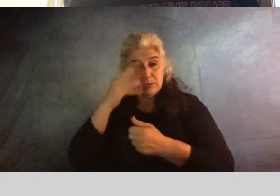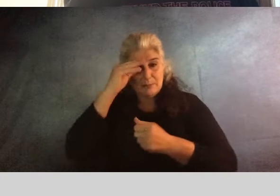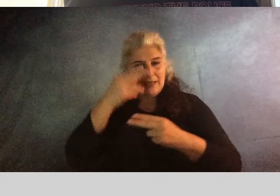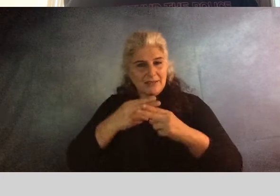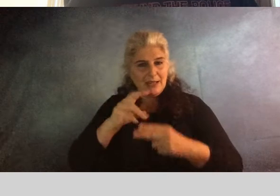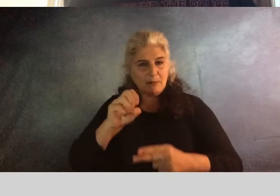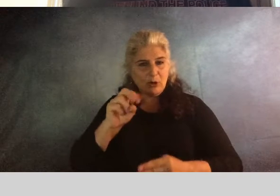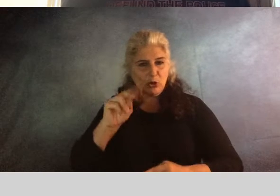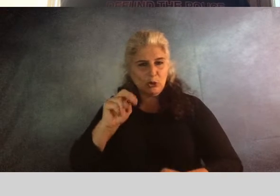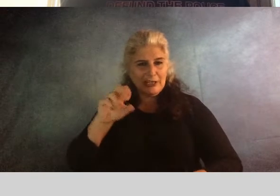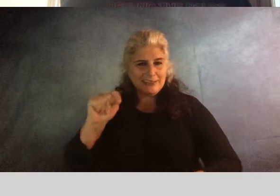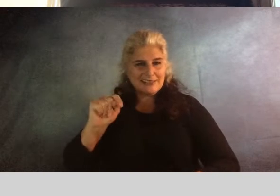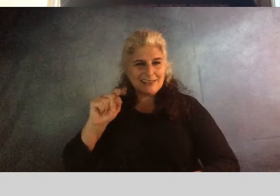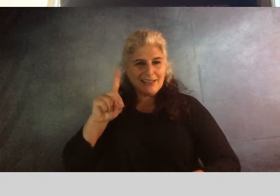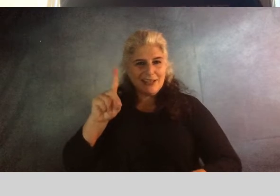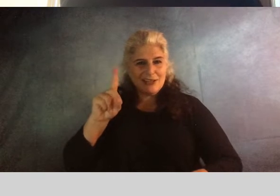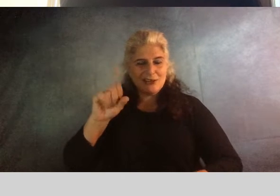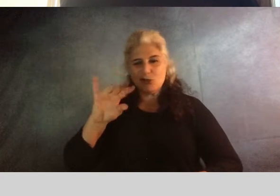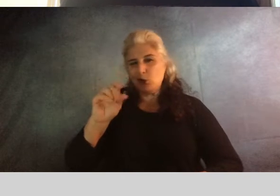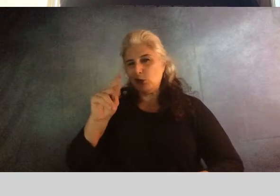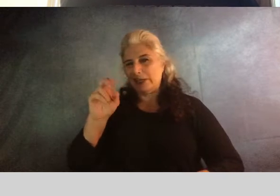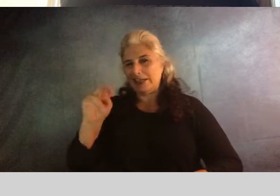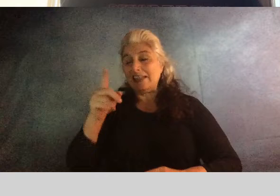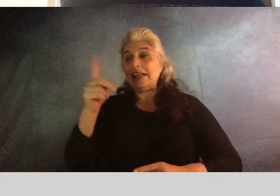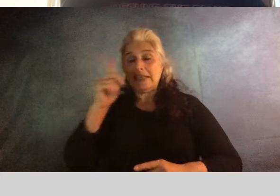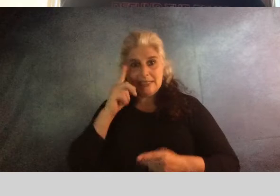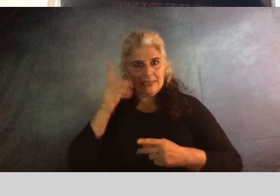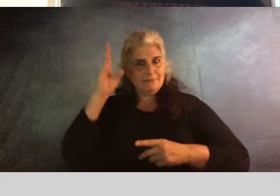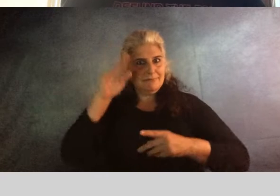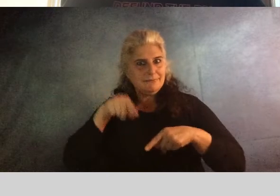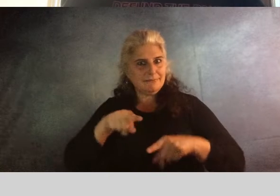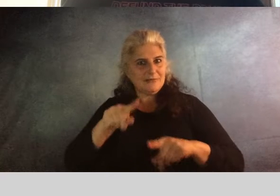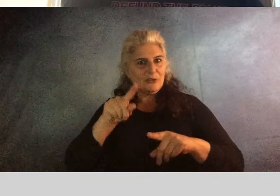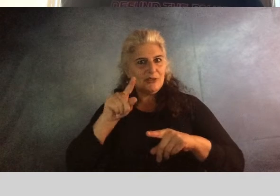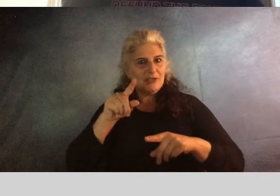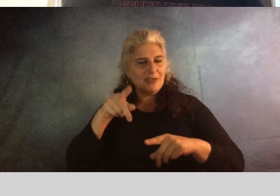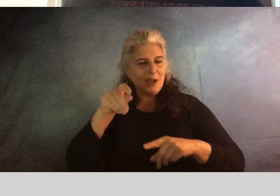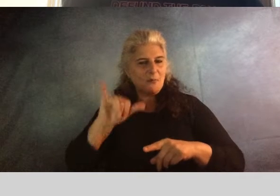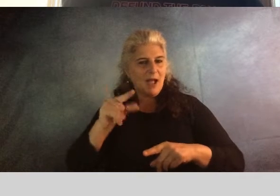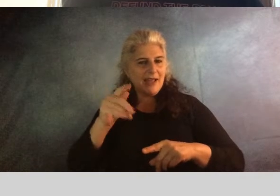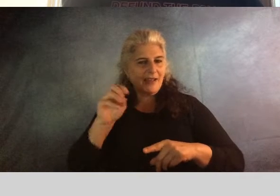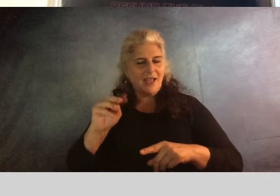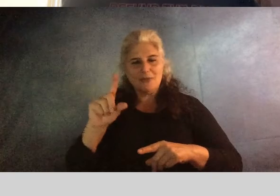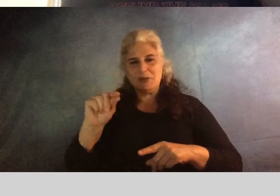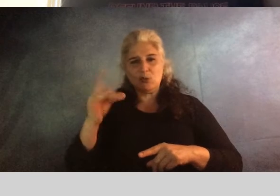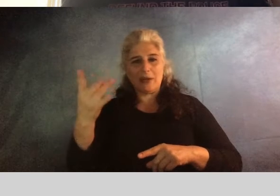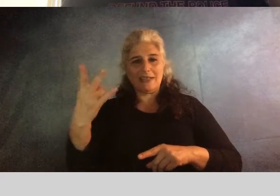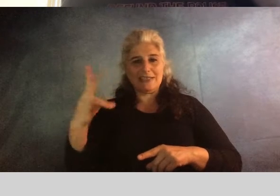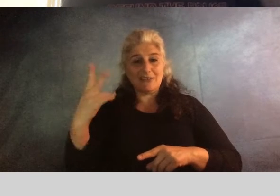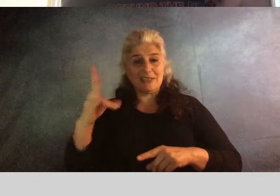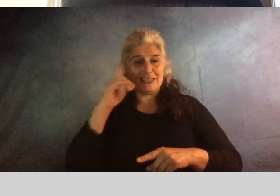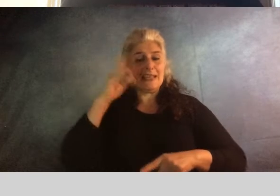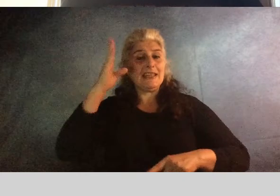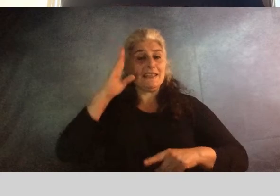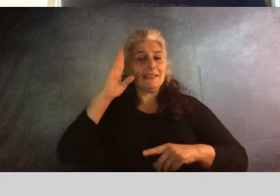actually gave a very entertaining talk at PyGotham 2017 that went into detail about how bad it actually was, titled "Running Vintage Software"